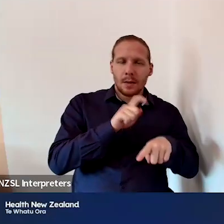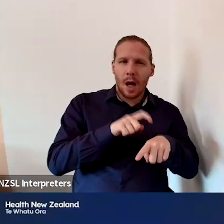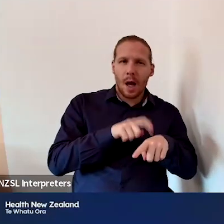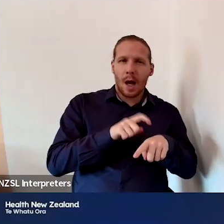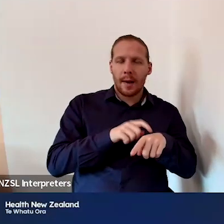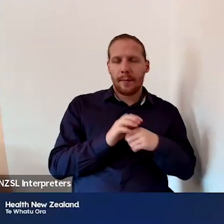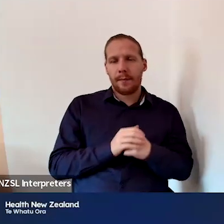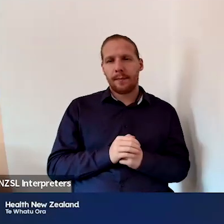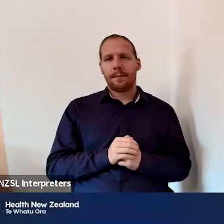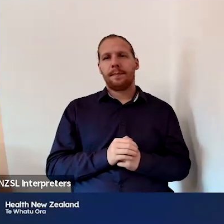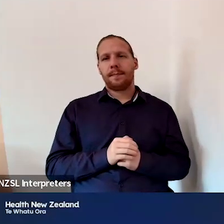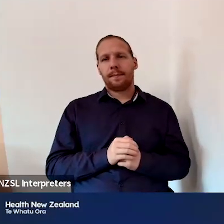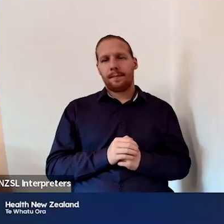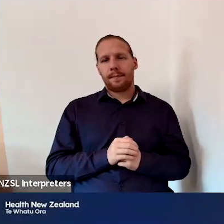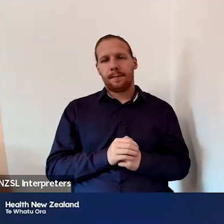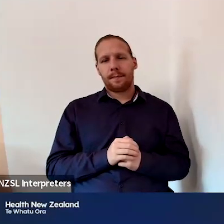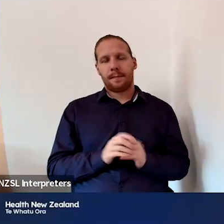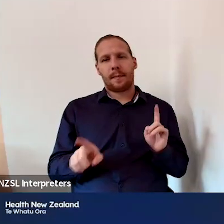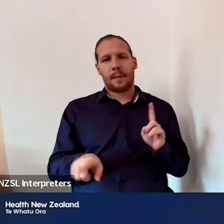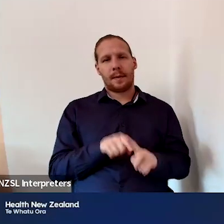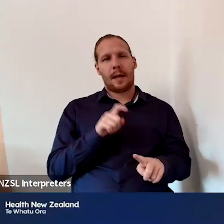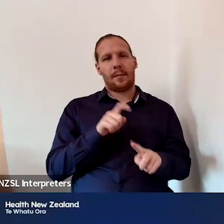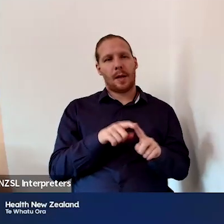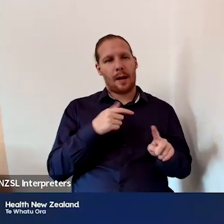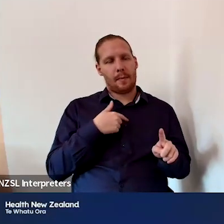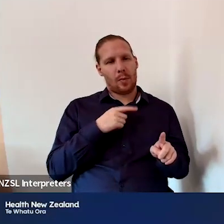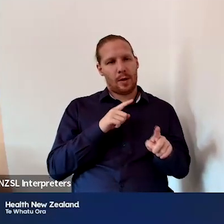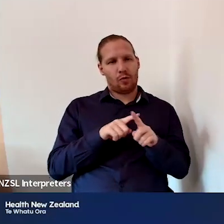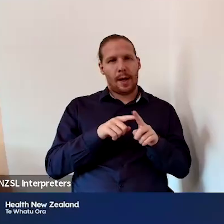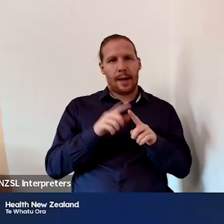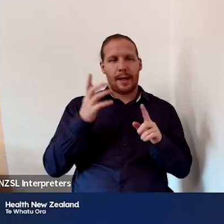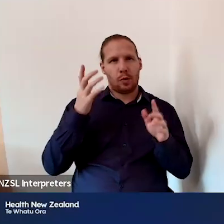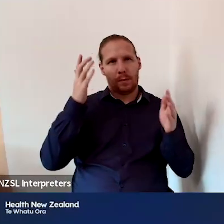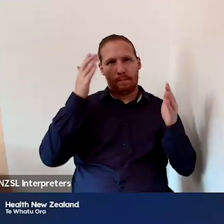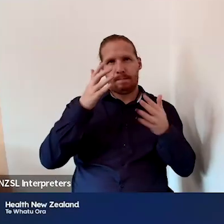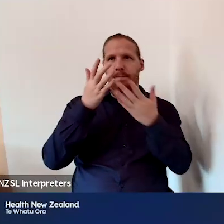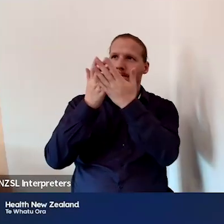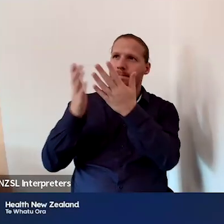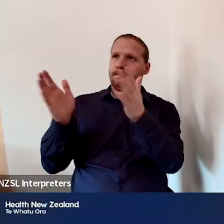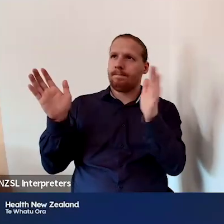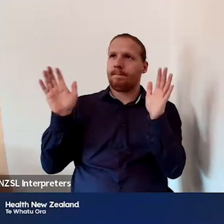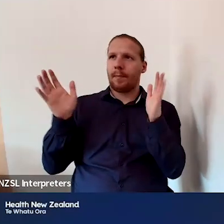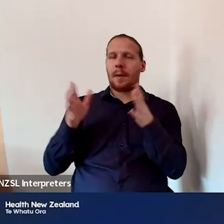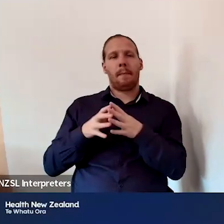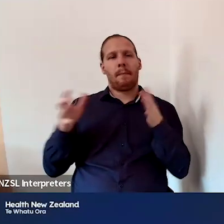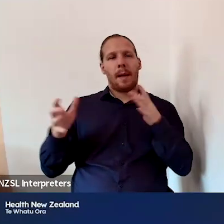that we are contributing to sort of a greater data ecosystem rather than replicating for participants as sort of a series